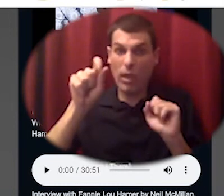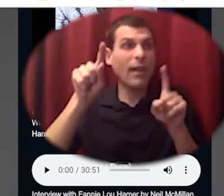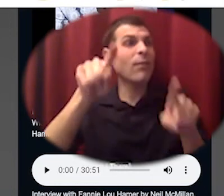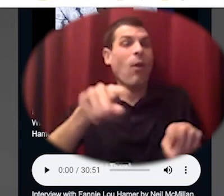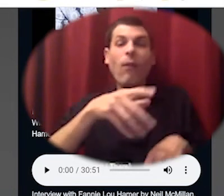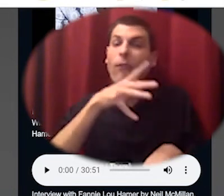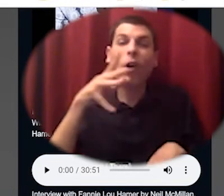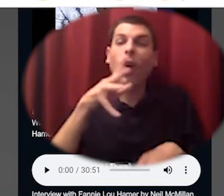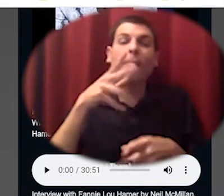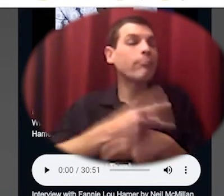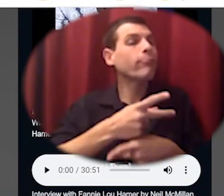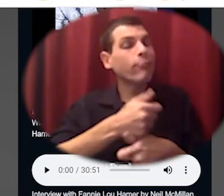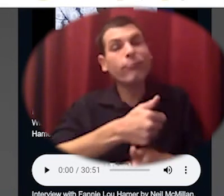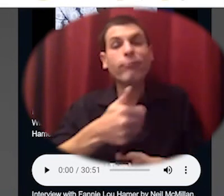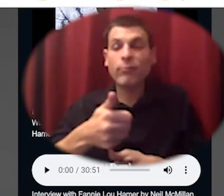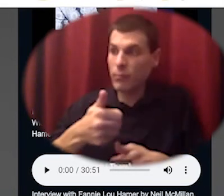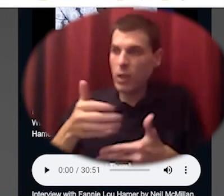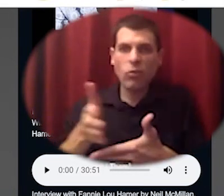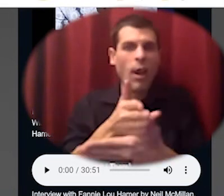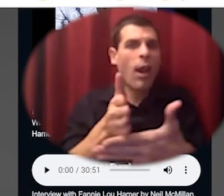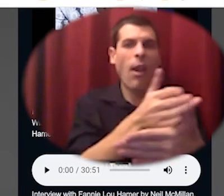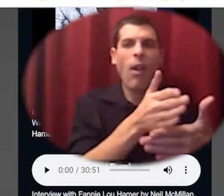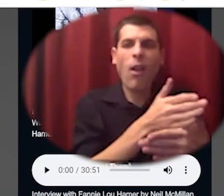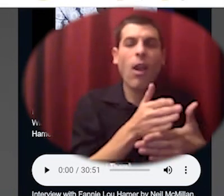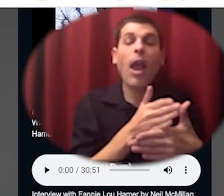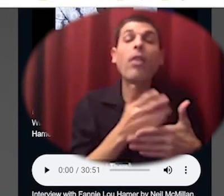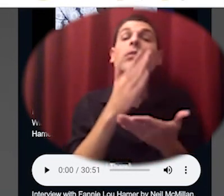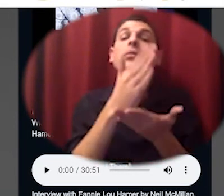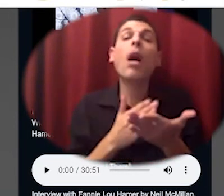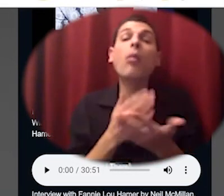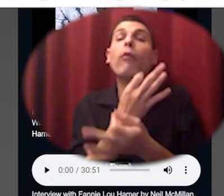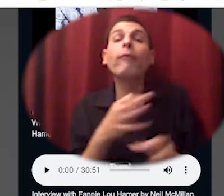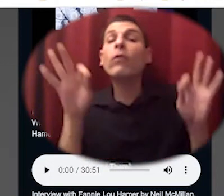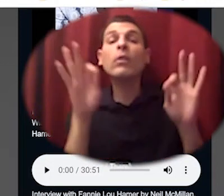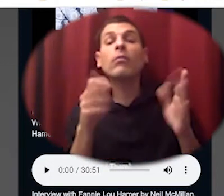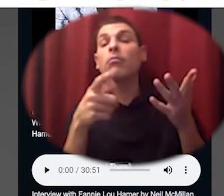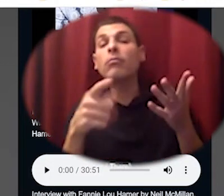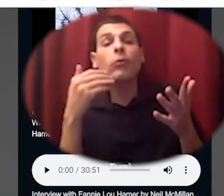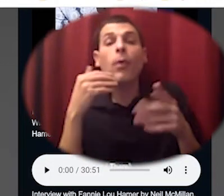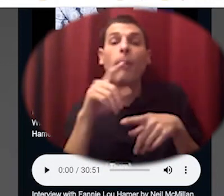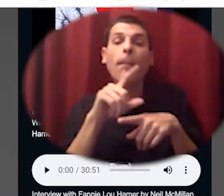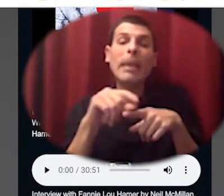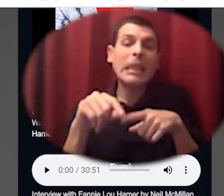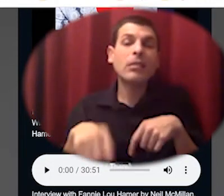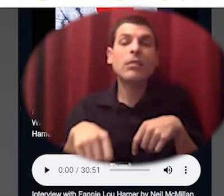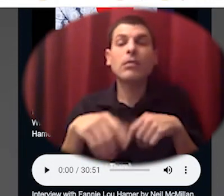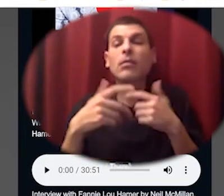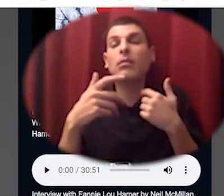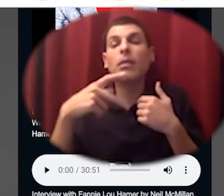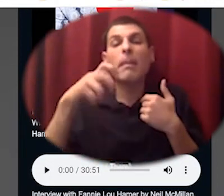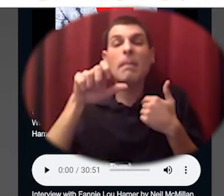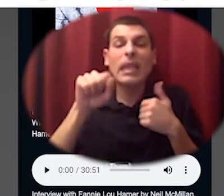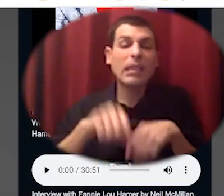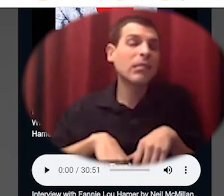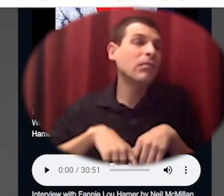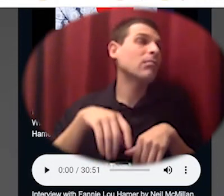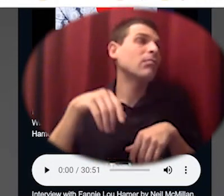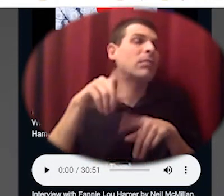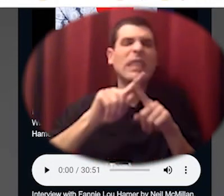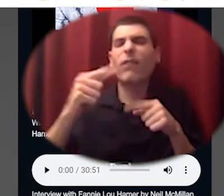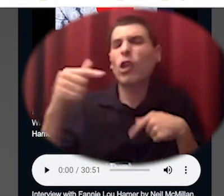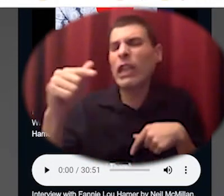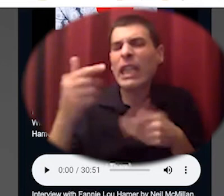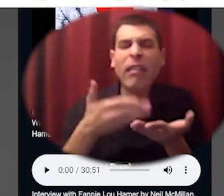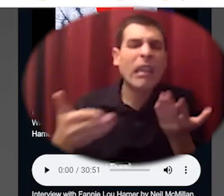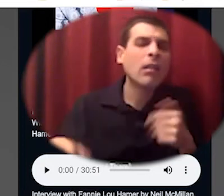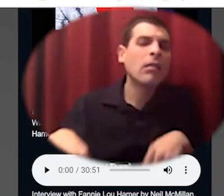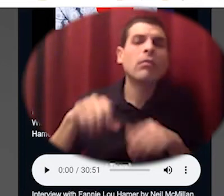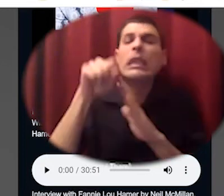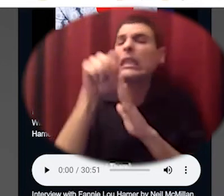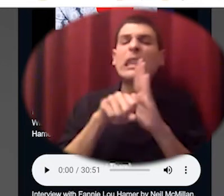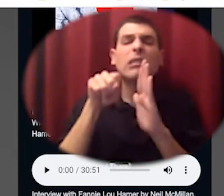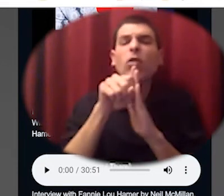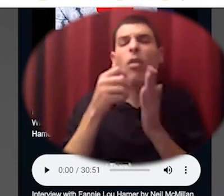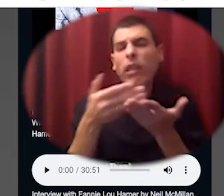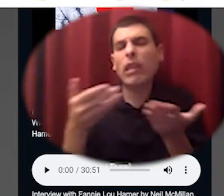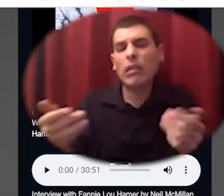the farm also grew cash crops peas and beans and other annual crops like that the $10,000 in 1969